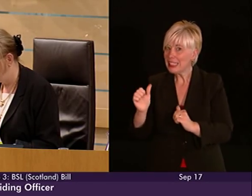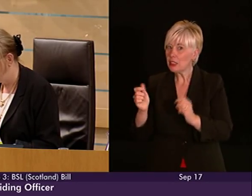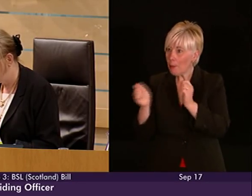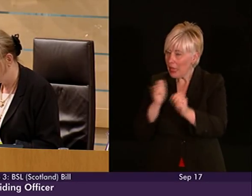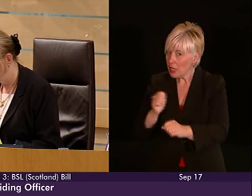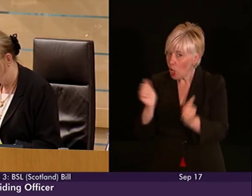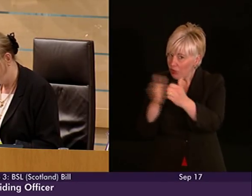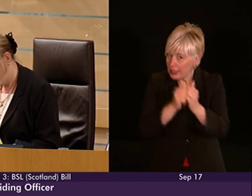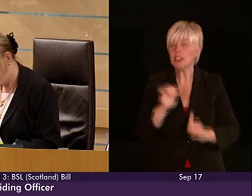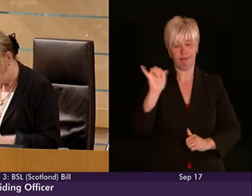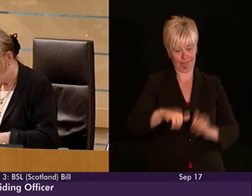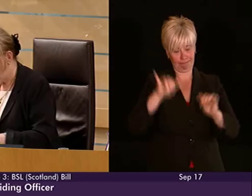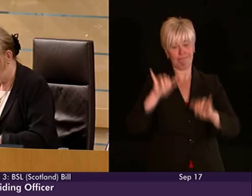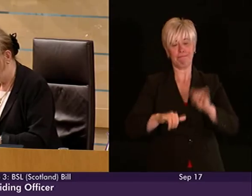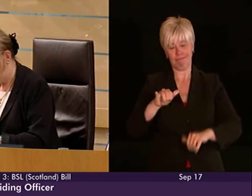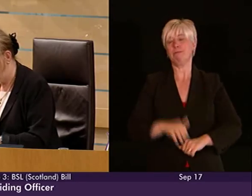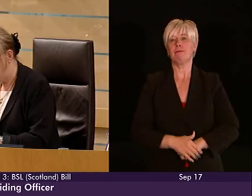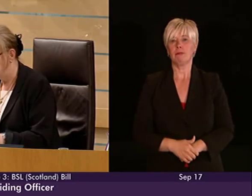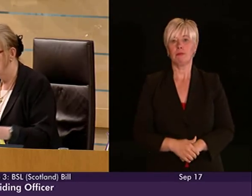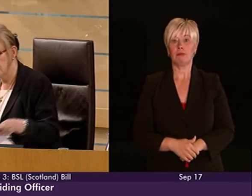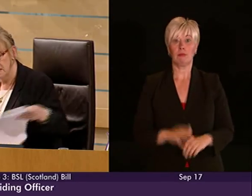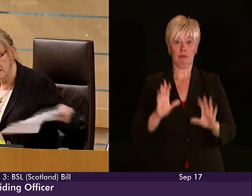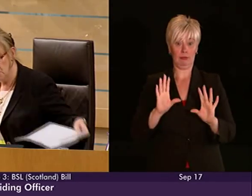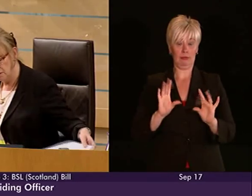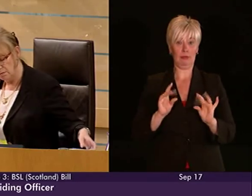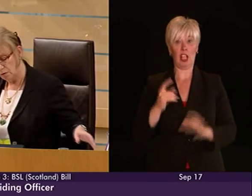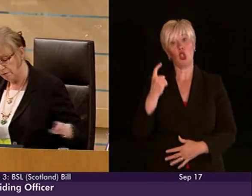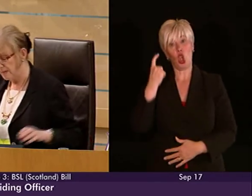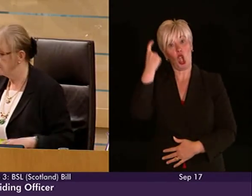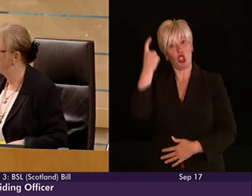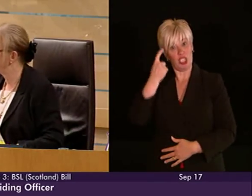Members: Yes. The Deputy Presiding Officer: Amendment 6 is agreed to. That ends consideration of amendments.